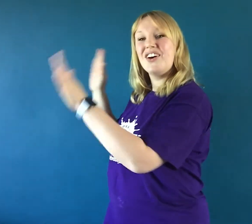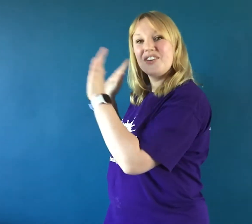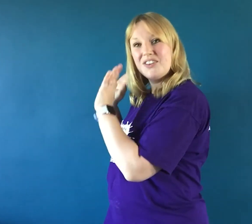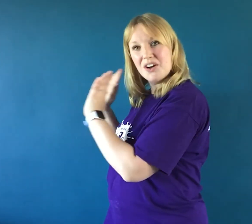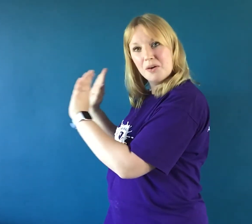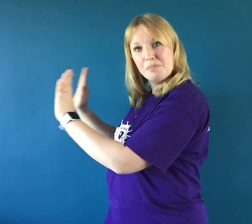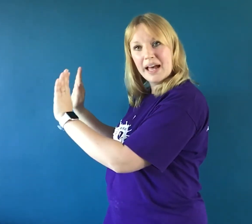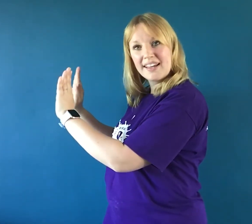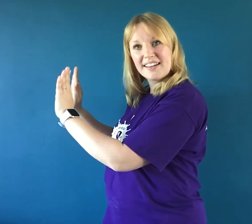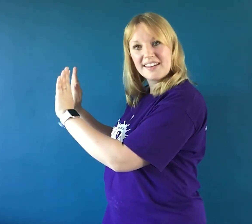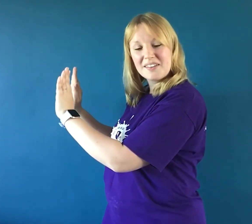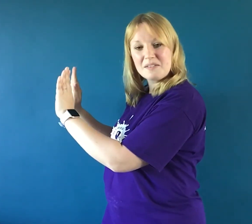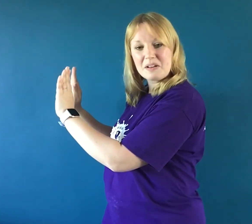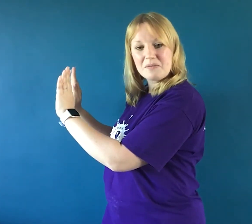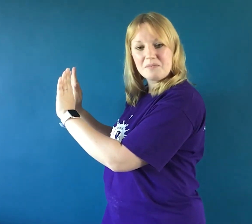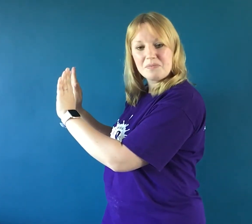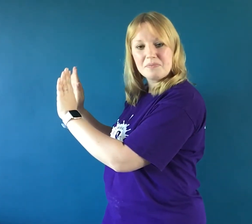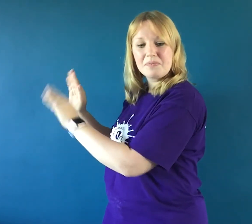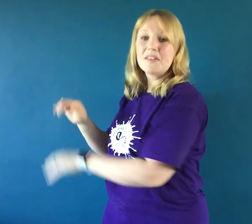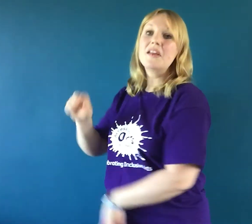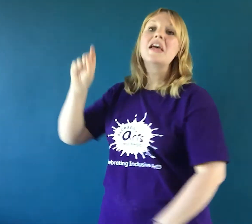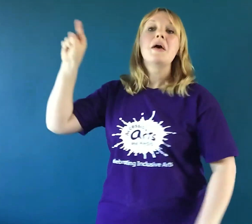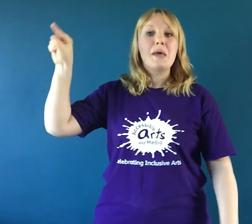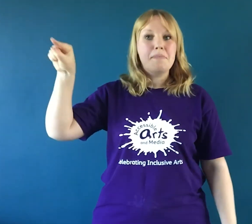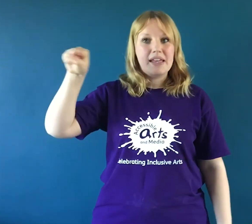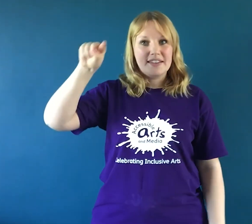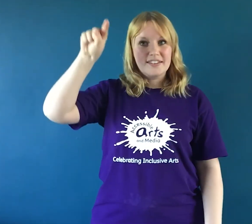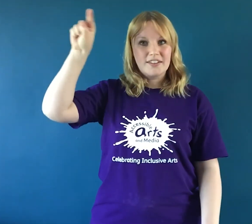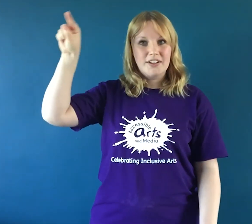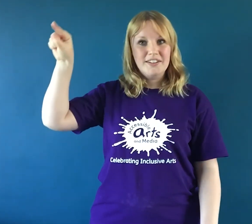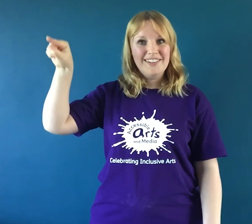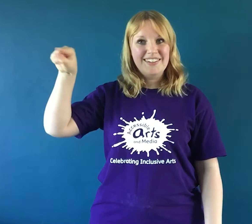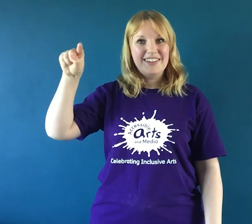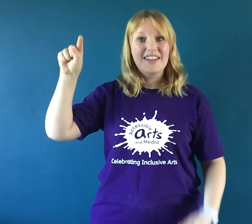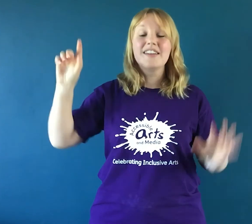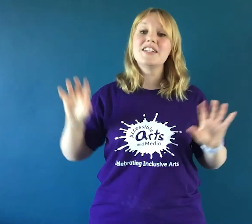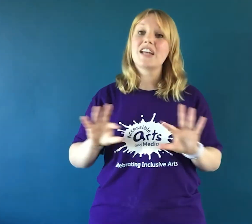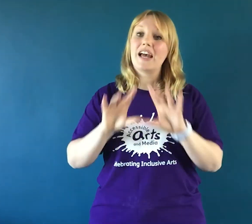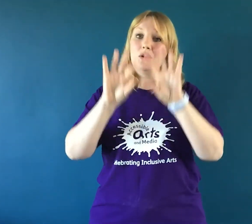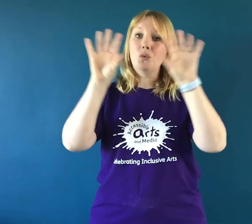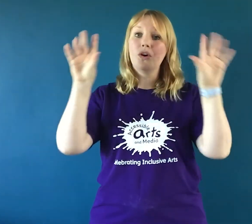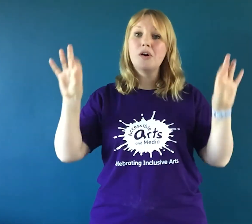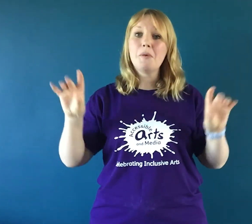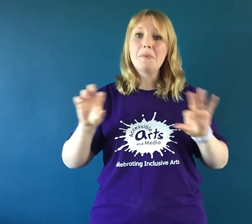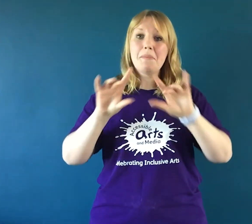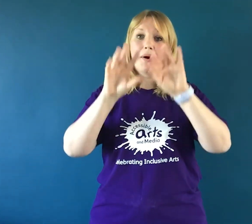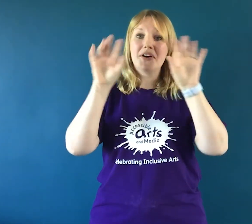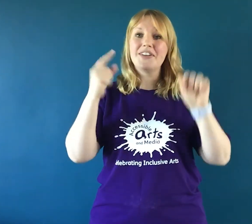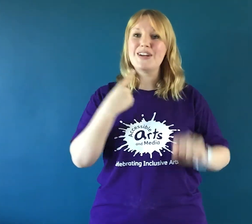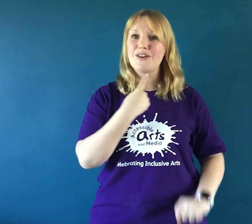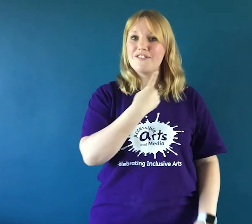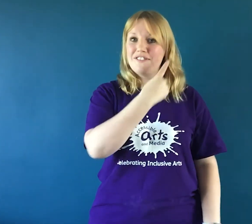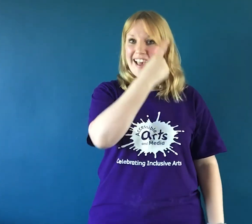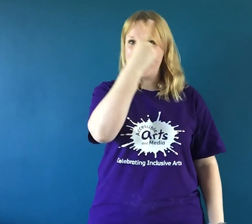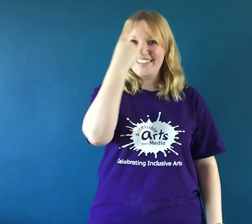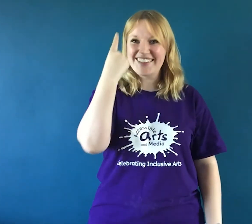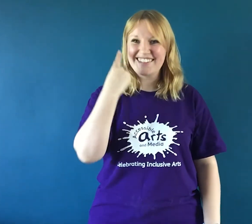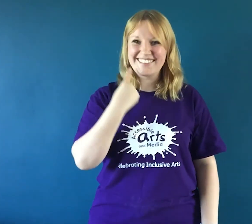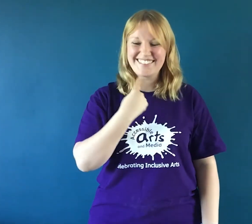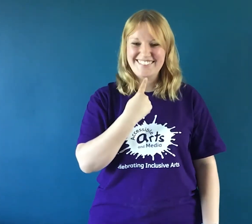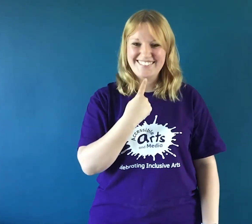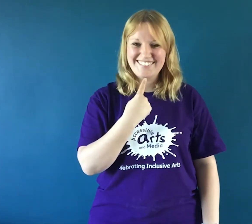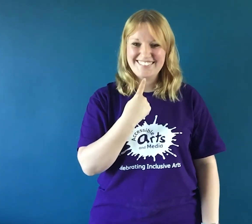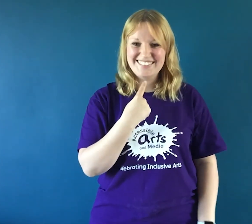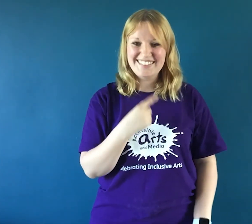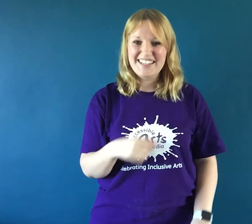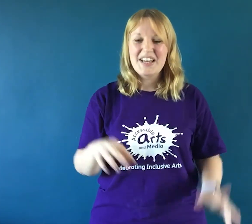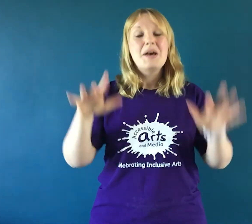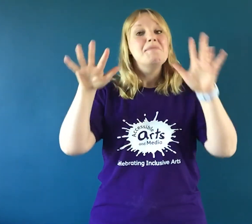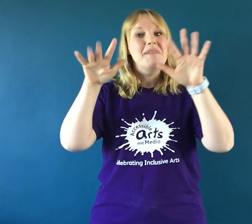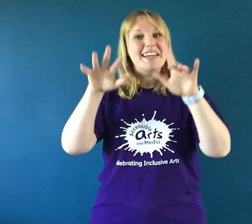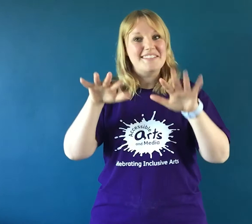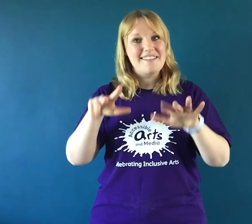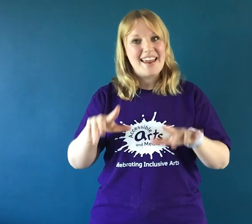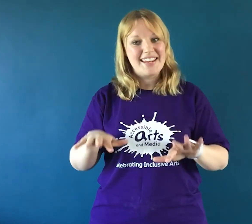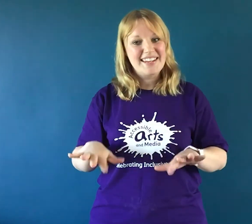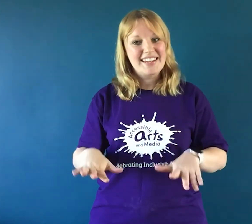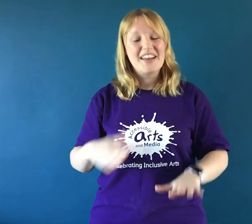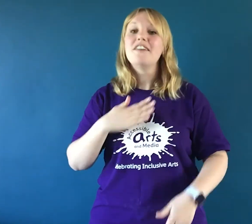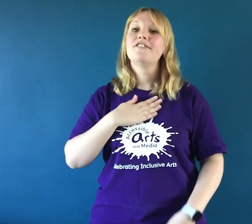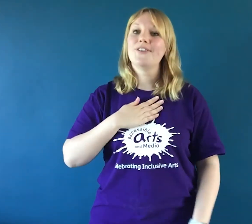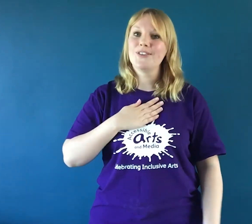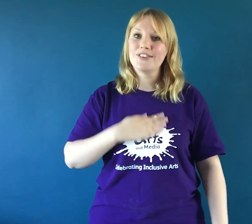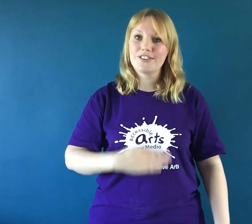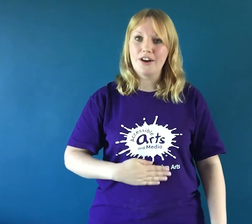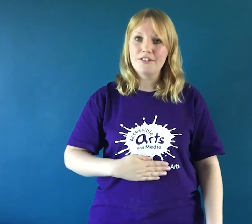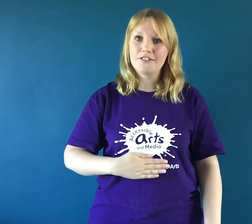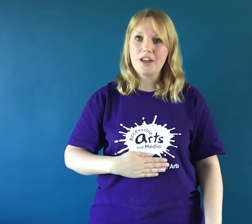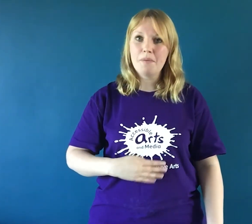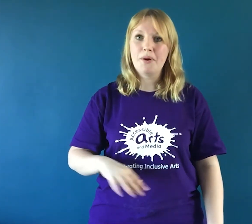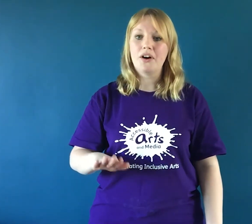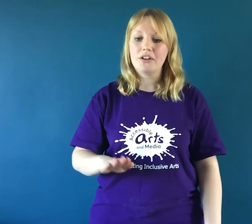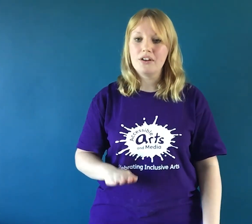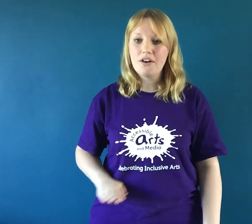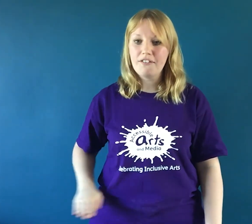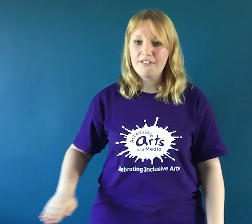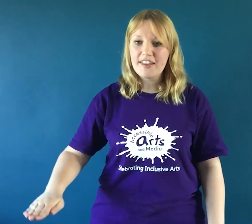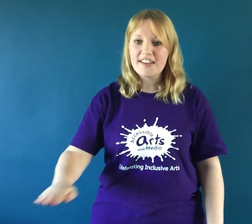on your back. May the sun shine warm upon your face. May the rain fall soft upon your